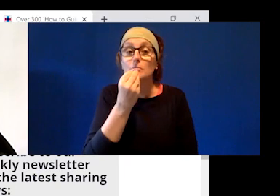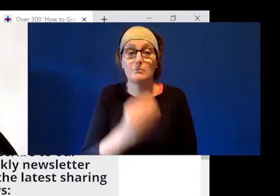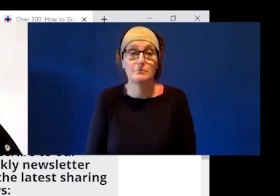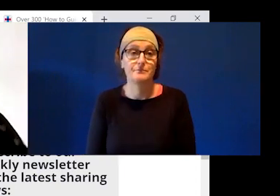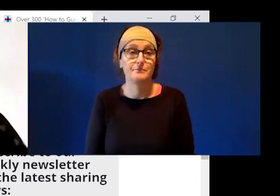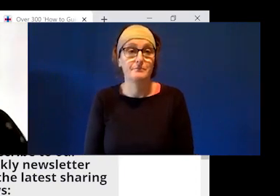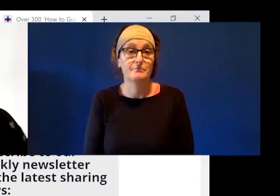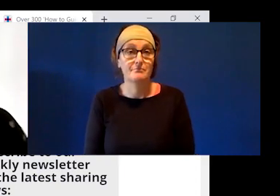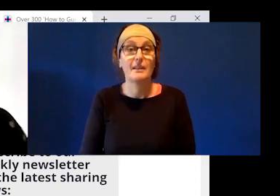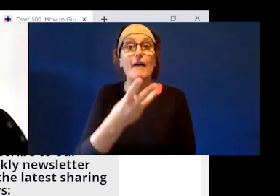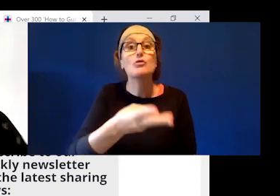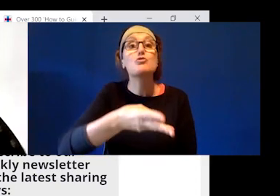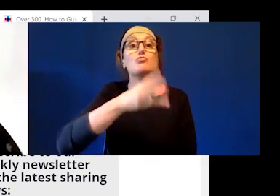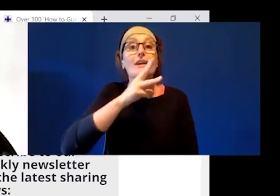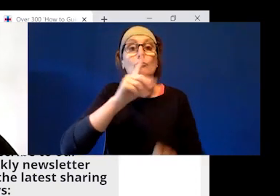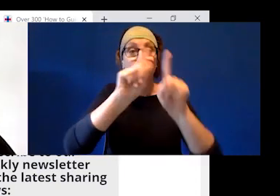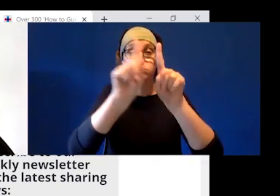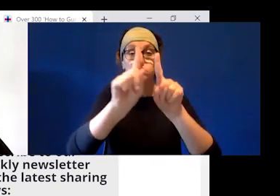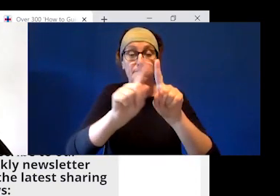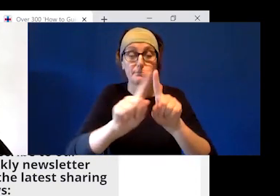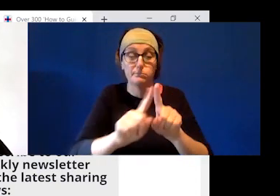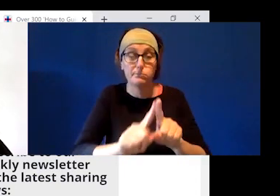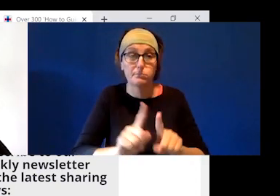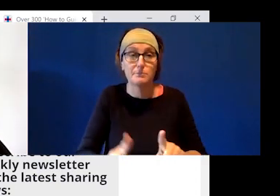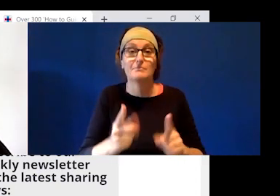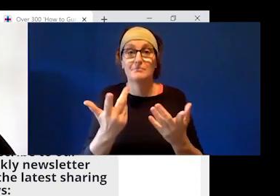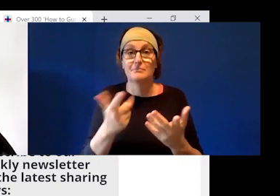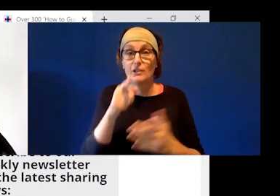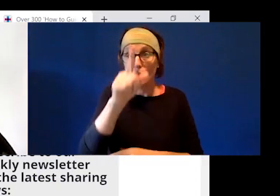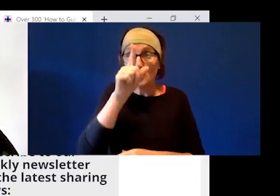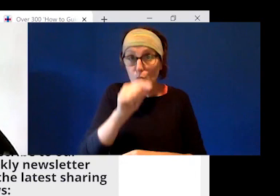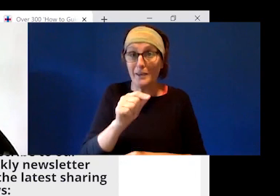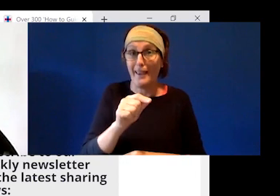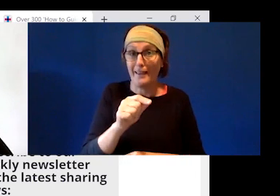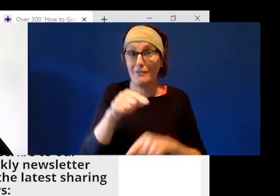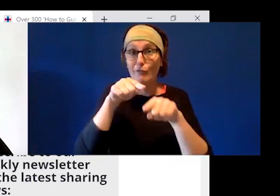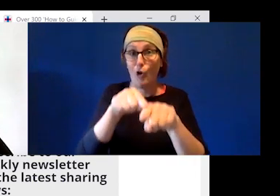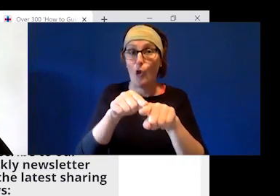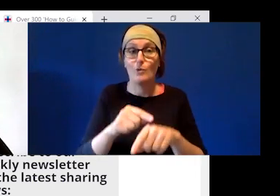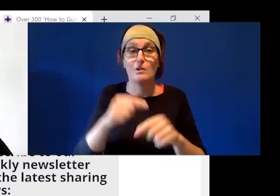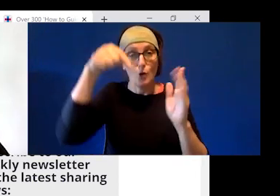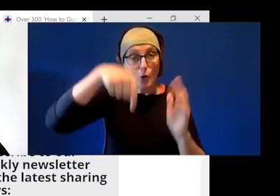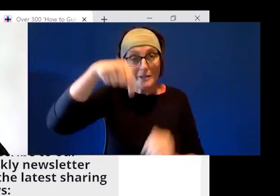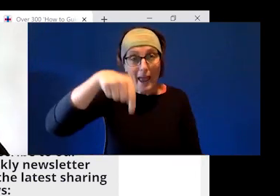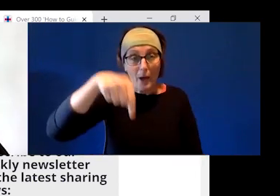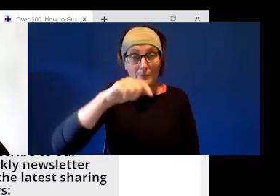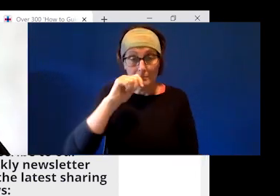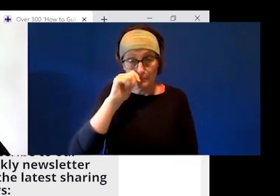They have 300 different types of topics and examples here, that you can use. So then you scroll down and heaps and heaps of